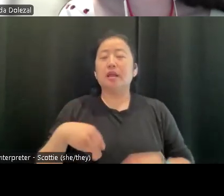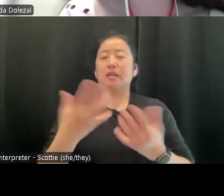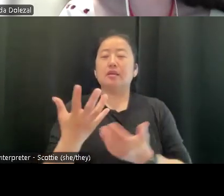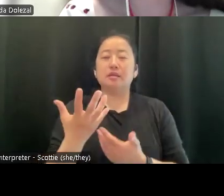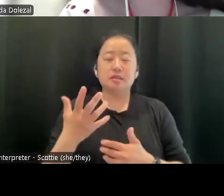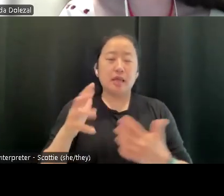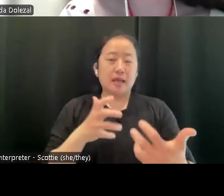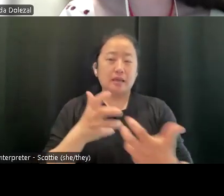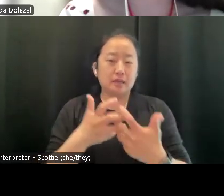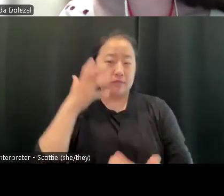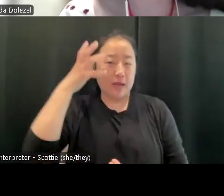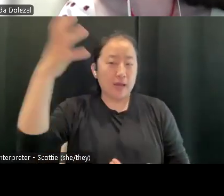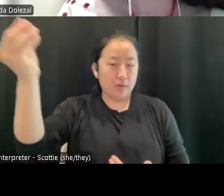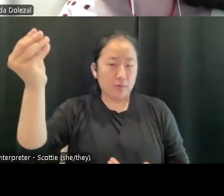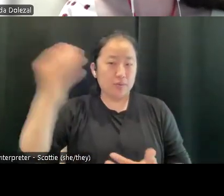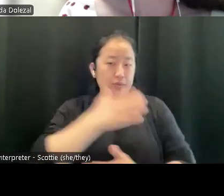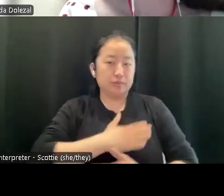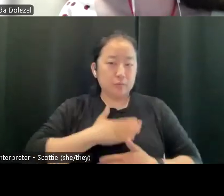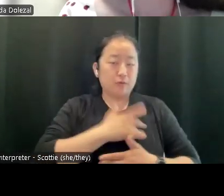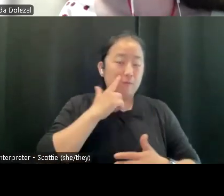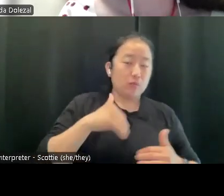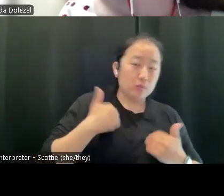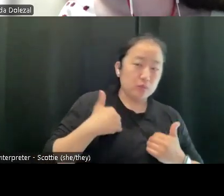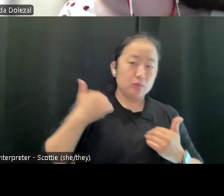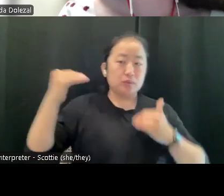youth and adults with disabilities. Utah's collaboration with them allows